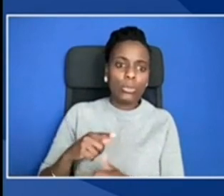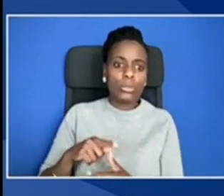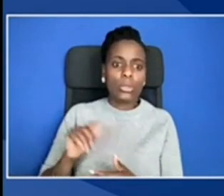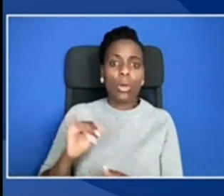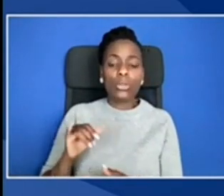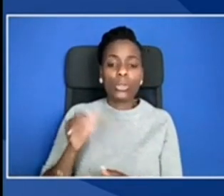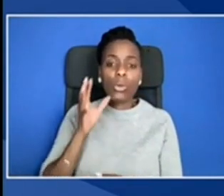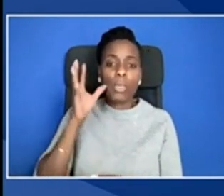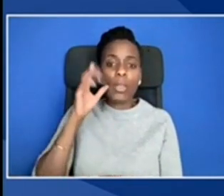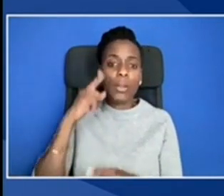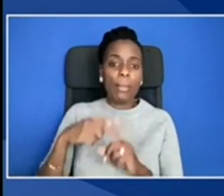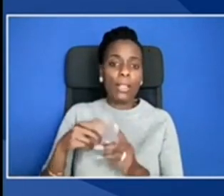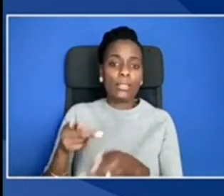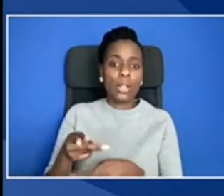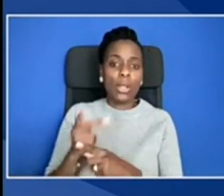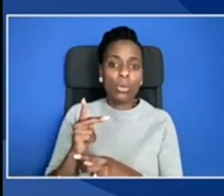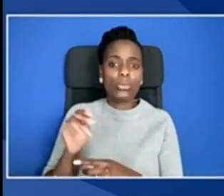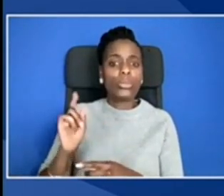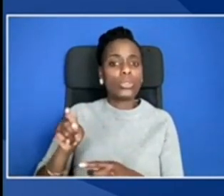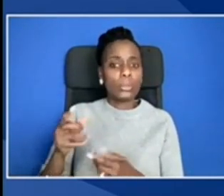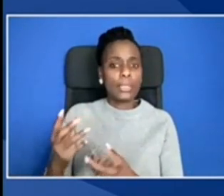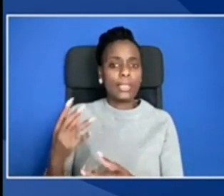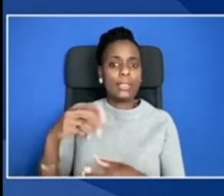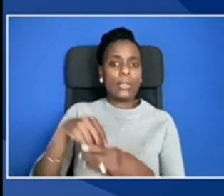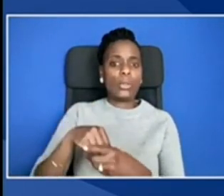also be included within that list as well.